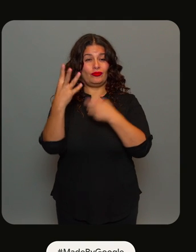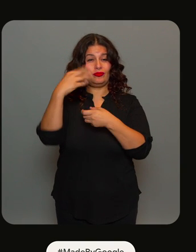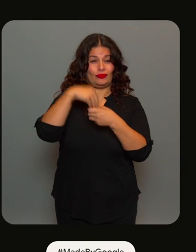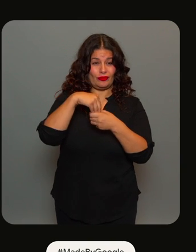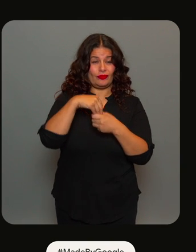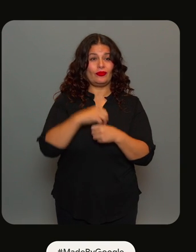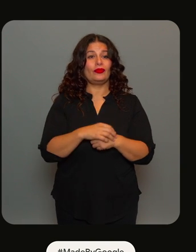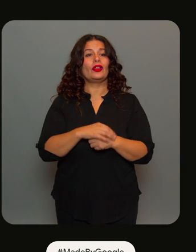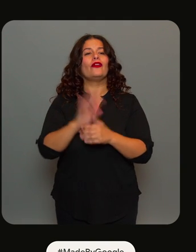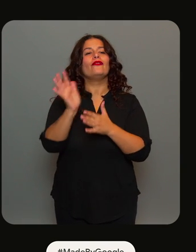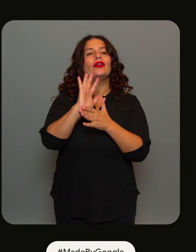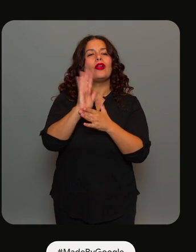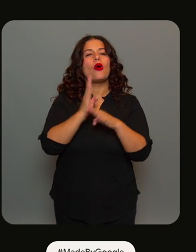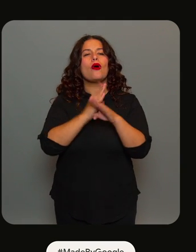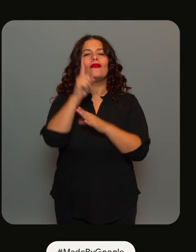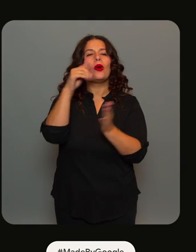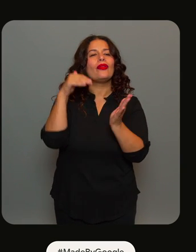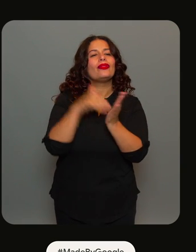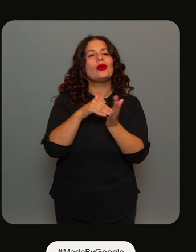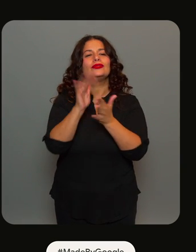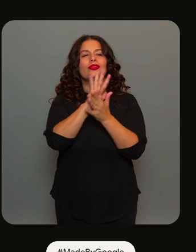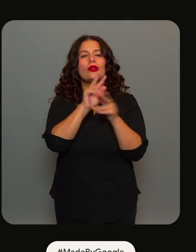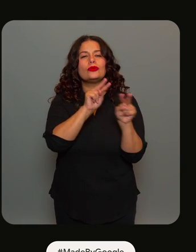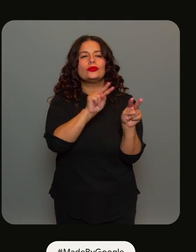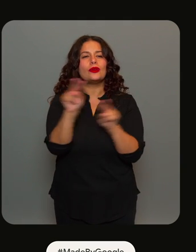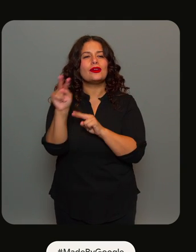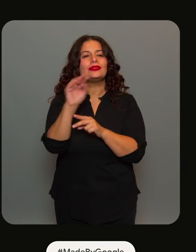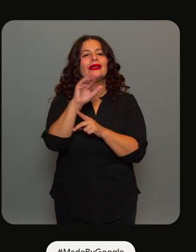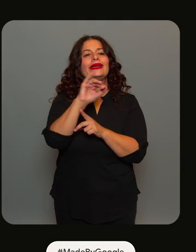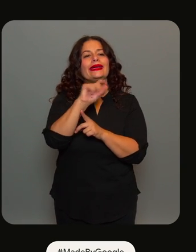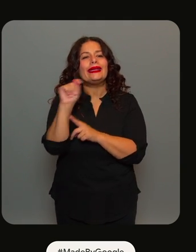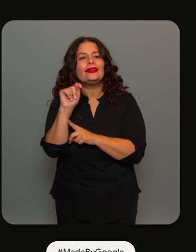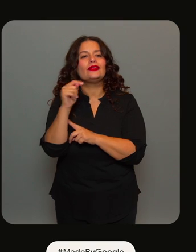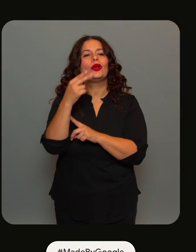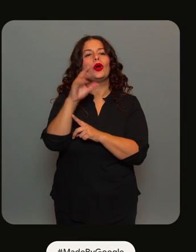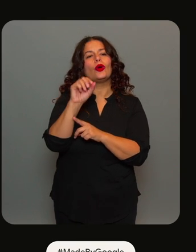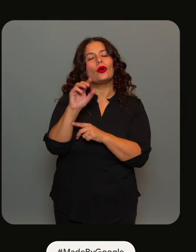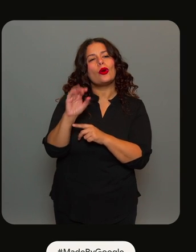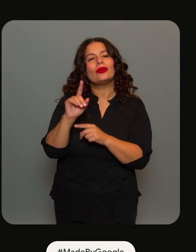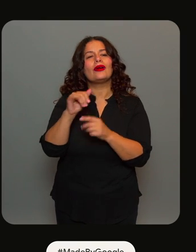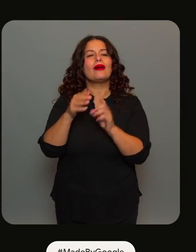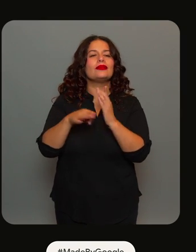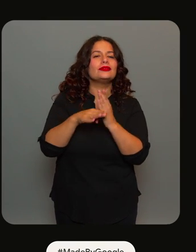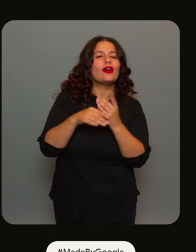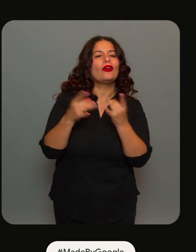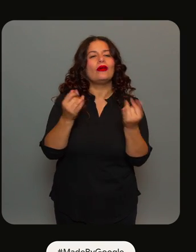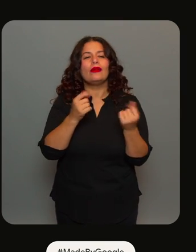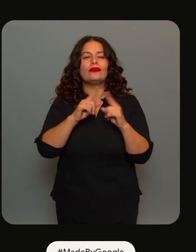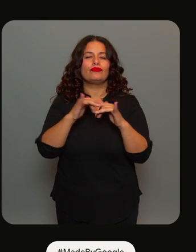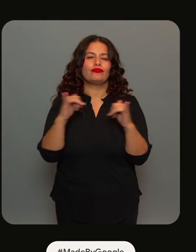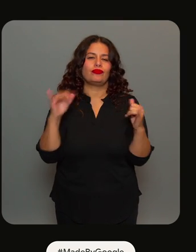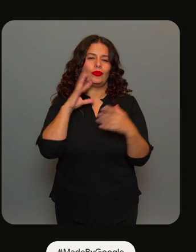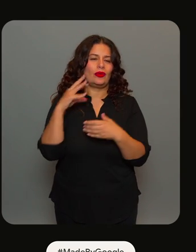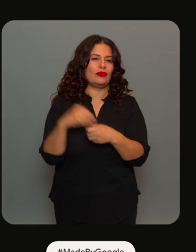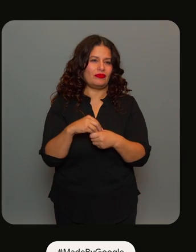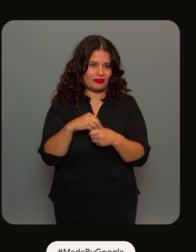yoga to sport-specific workouts, like golf or soccer. And you'll have access to over 400 pieces of mindfulness